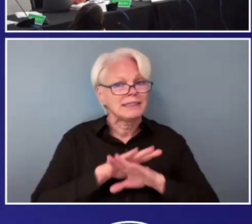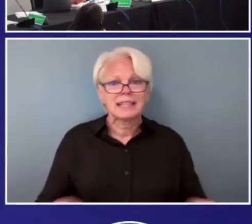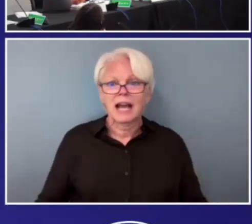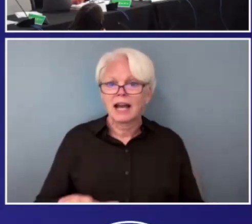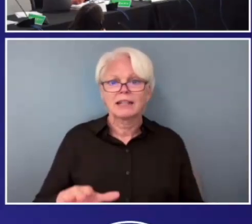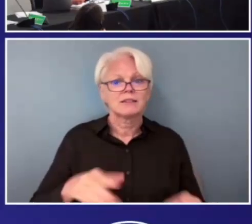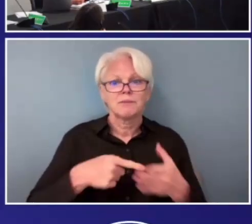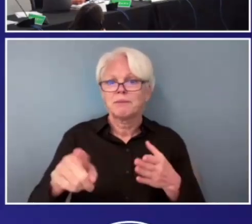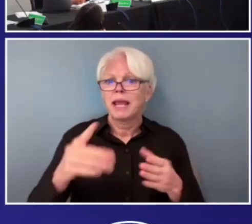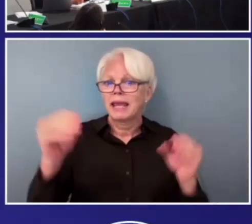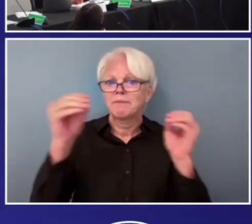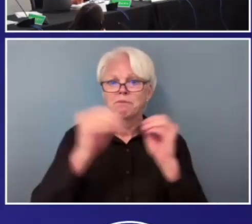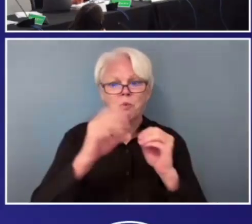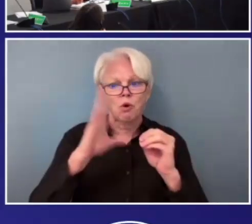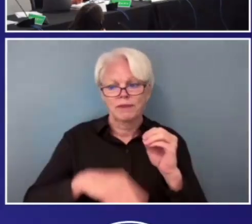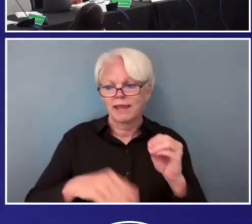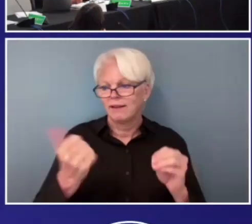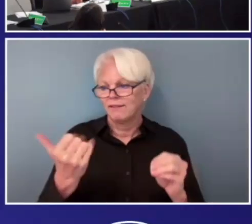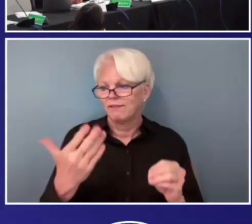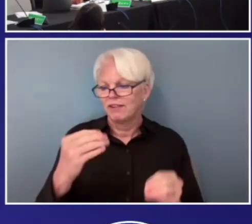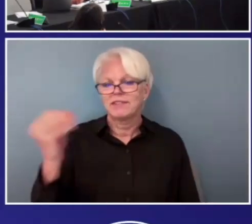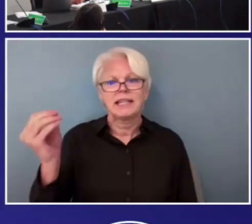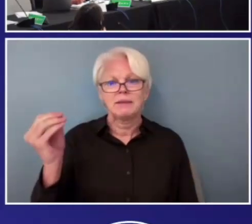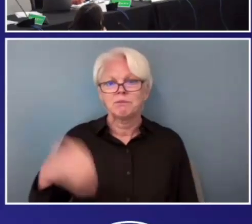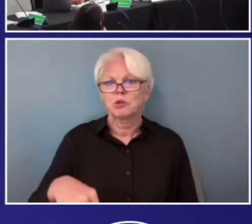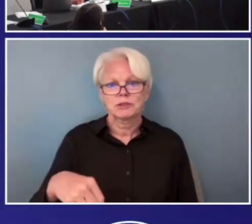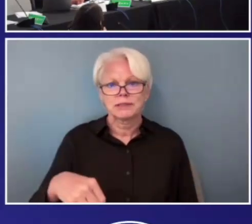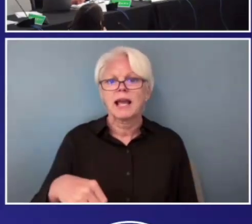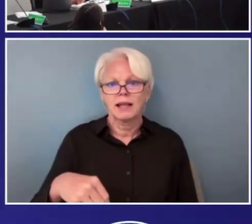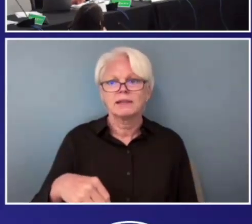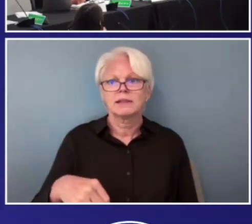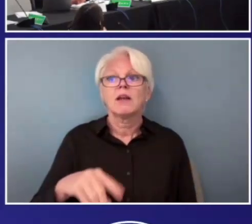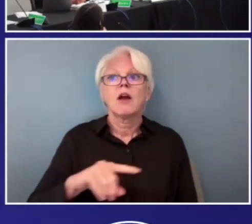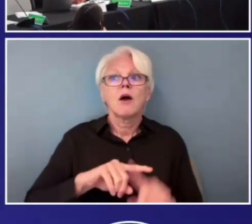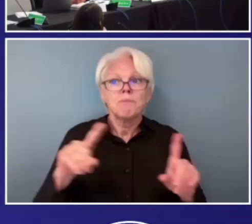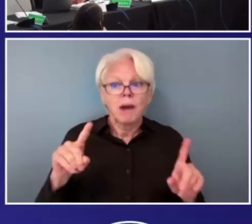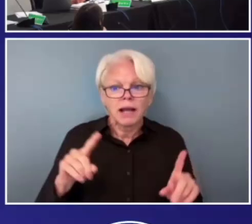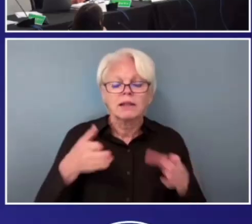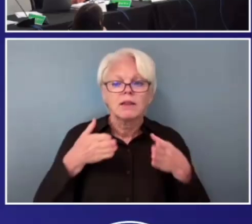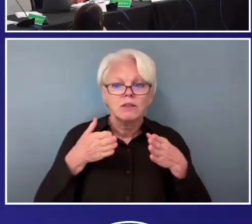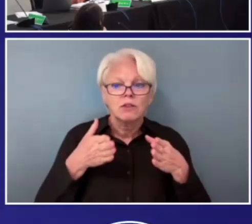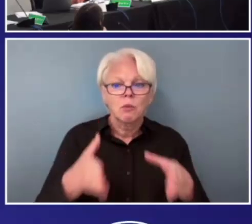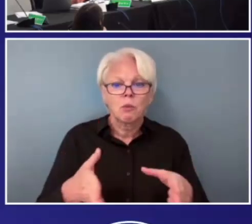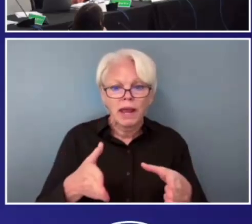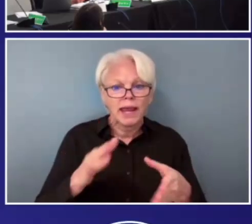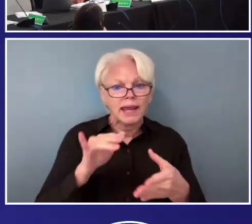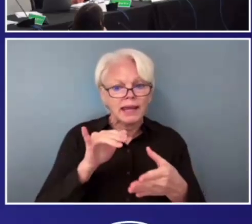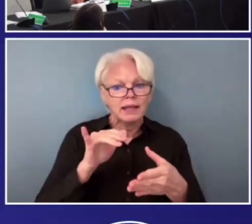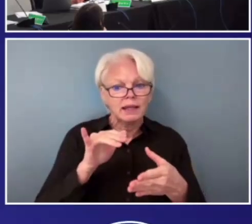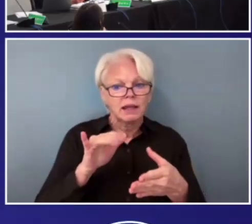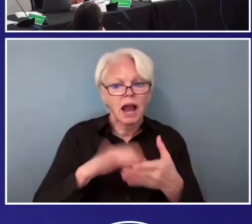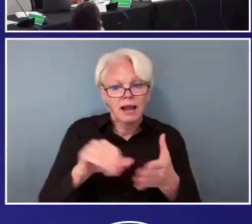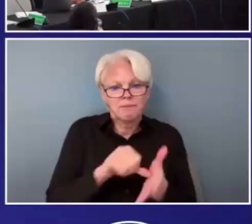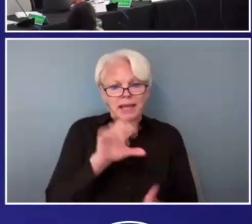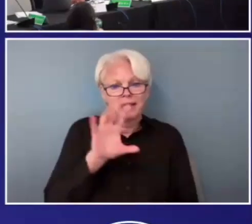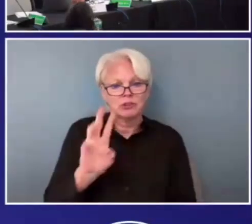than 15%. But the way that -- on page six of your regulations in